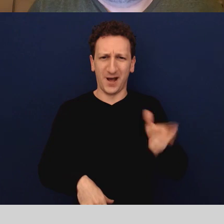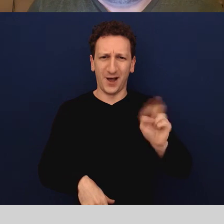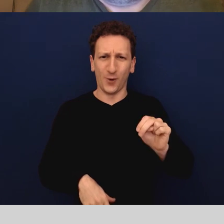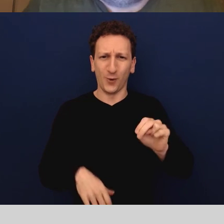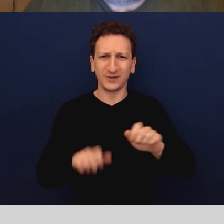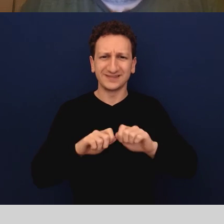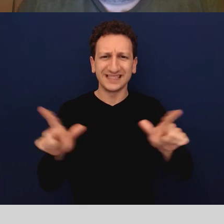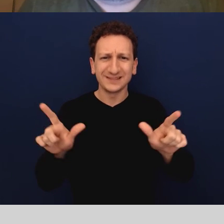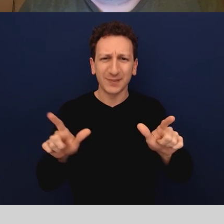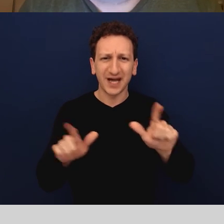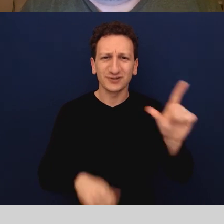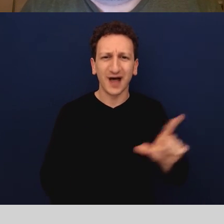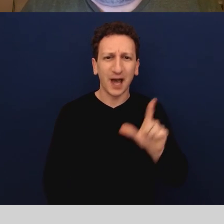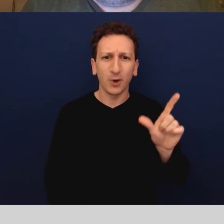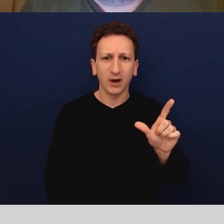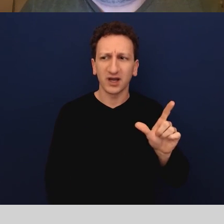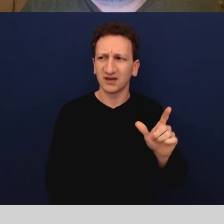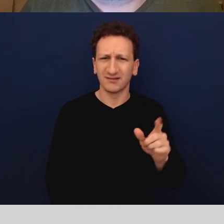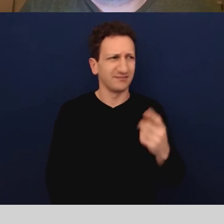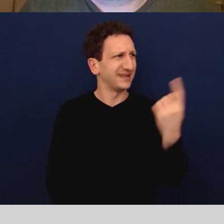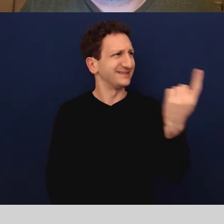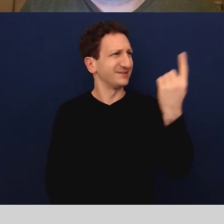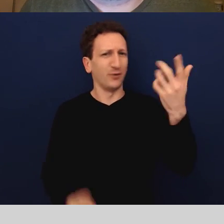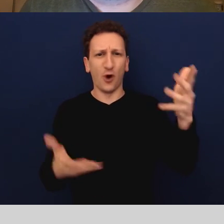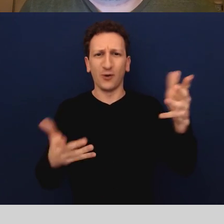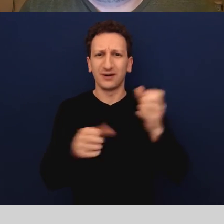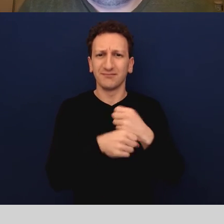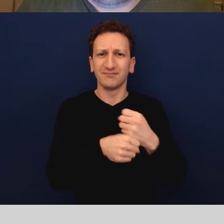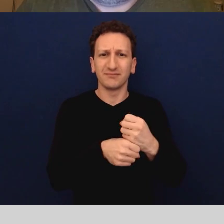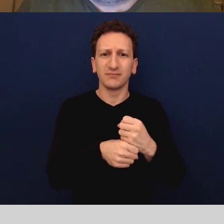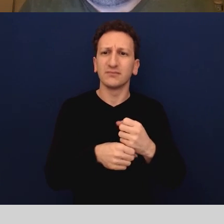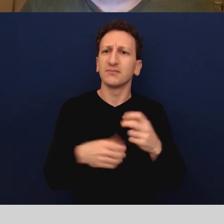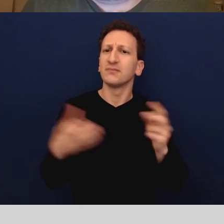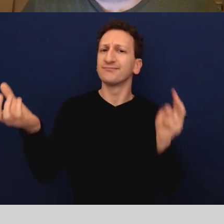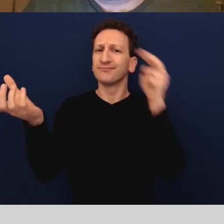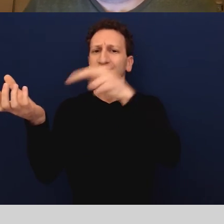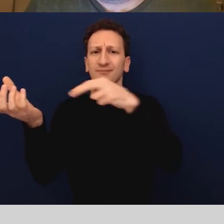Don't do a poor job reimplementing something that exists. Well, look at PyPI.